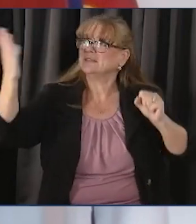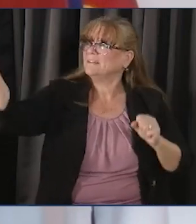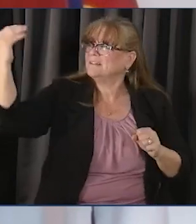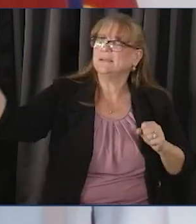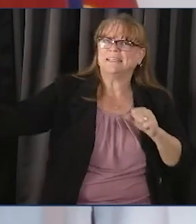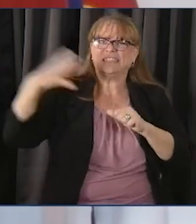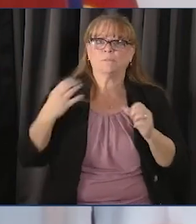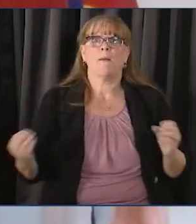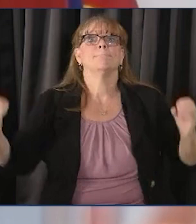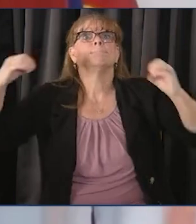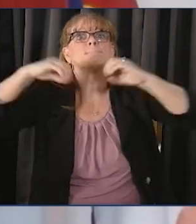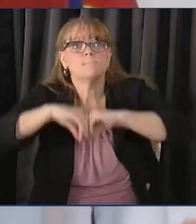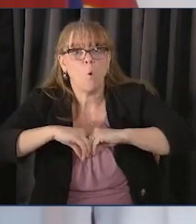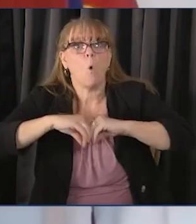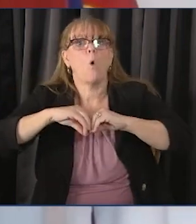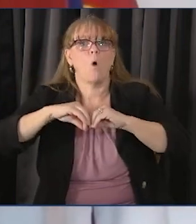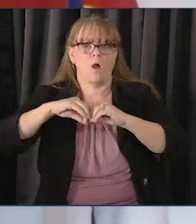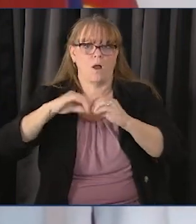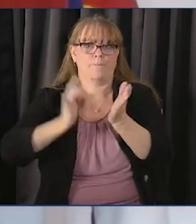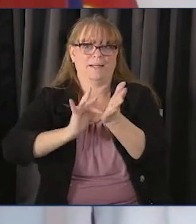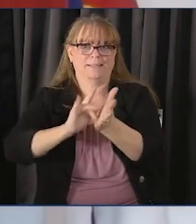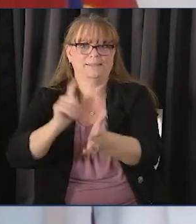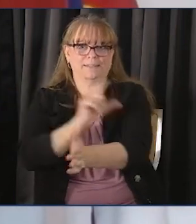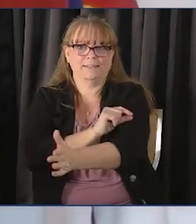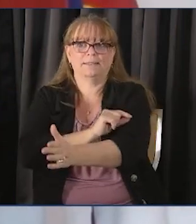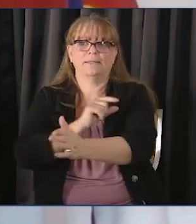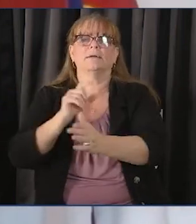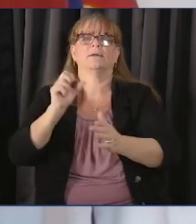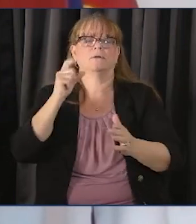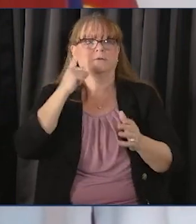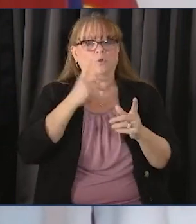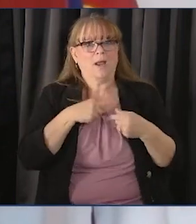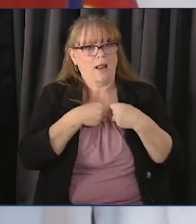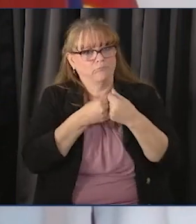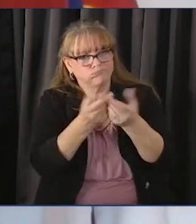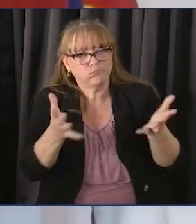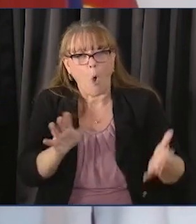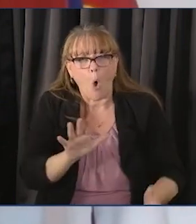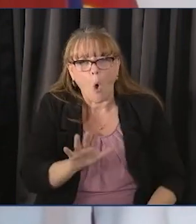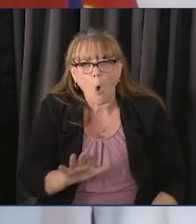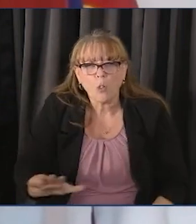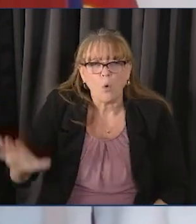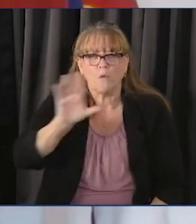they need to protect people 17, up and then 65 and up, and workers in critical areas like